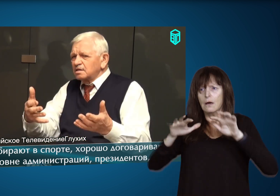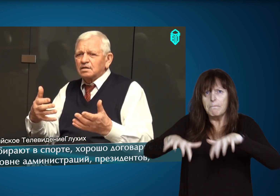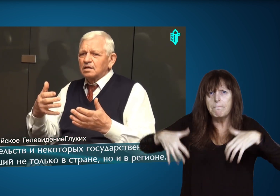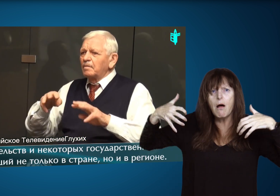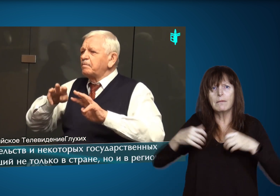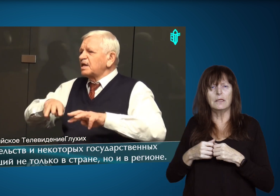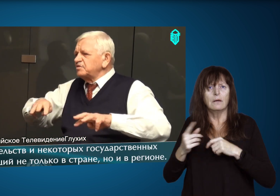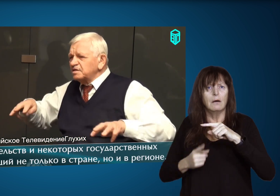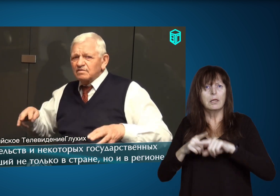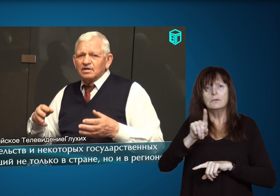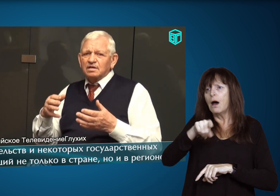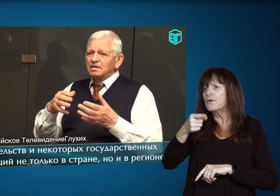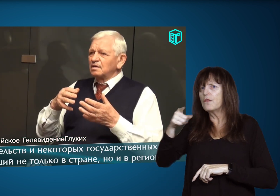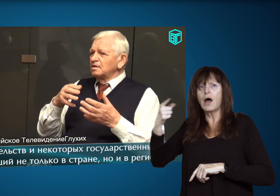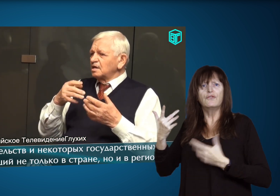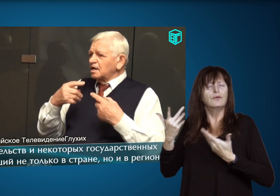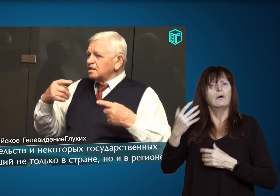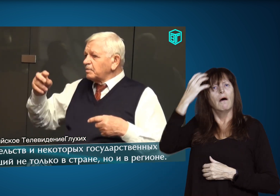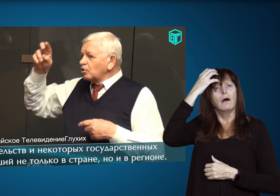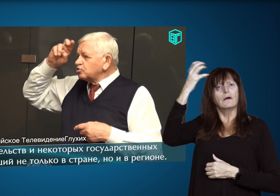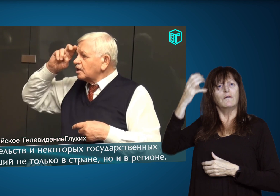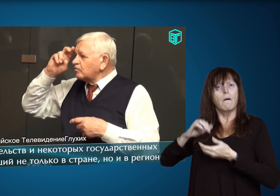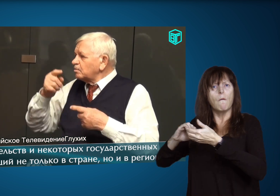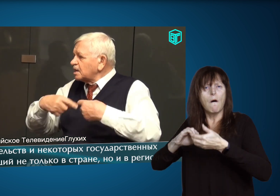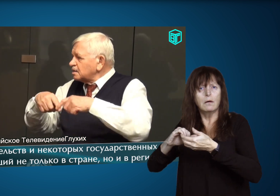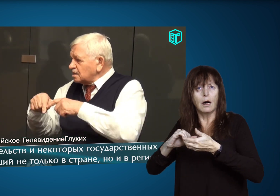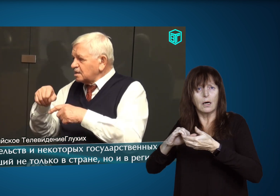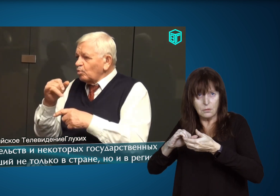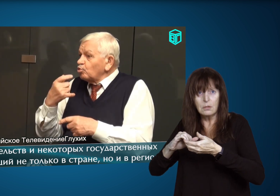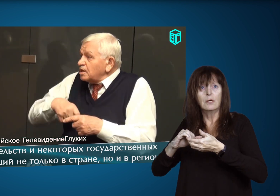parliaments and other governmental organisations,